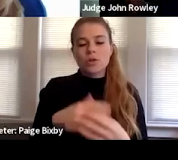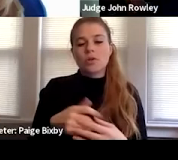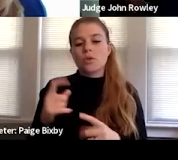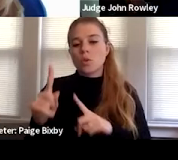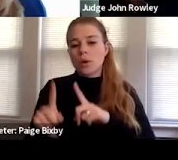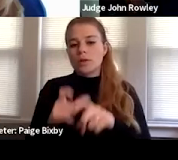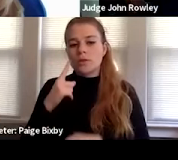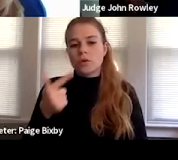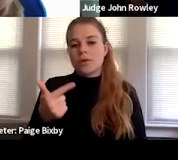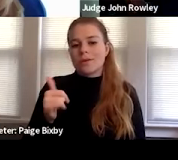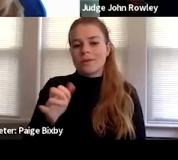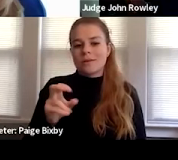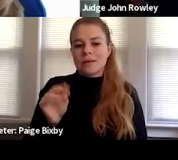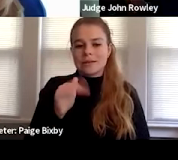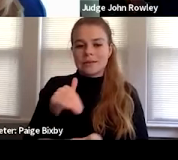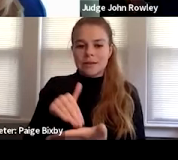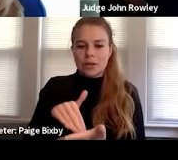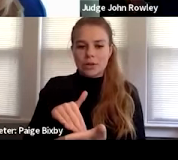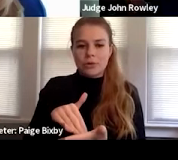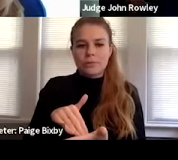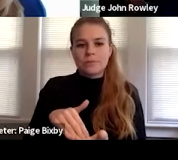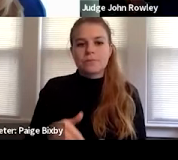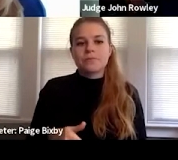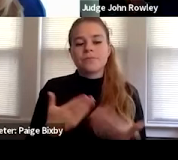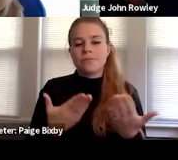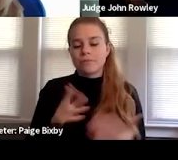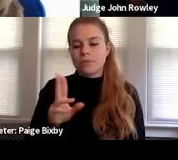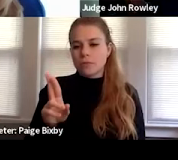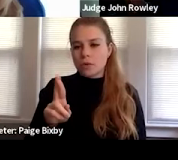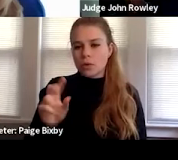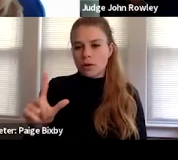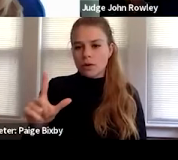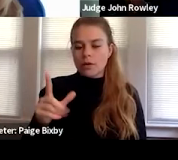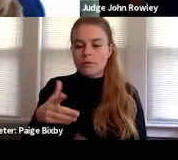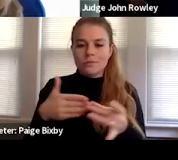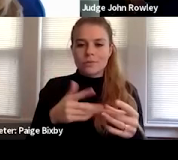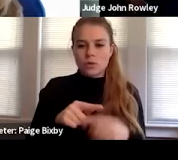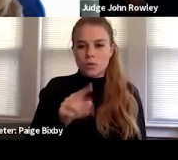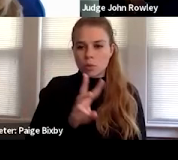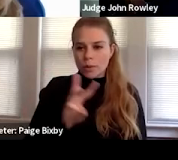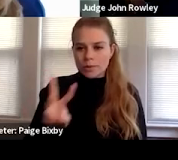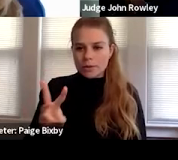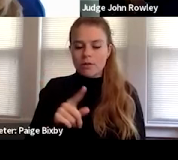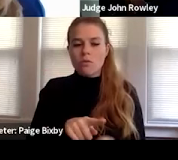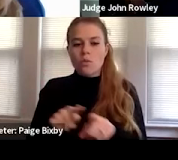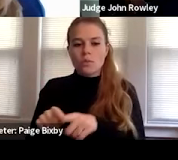then here is our URL to our website, as well as a phone number